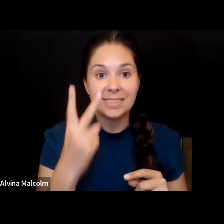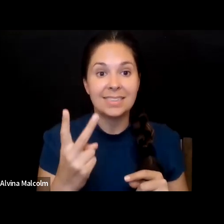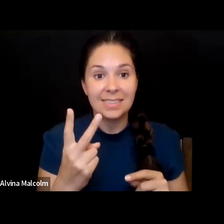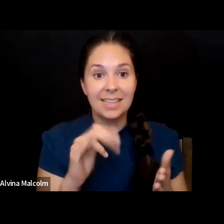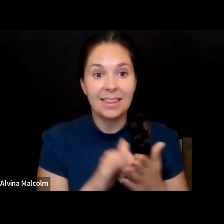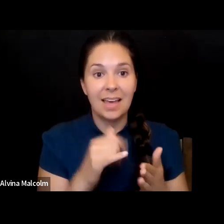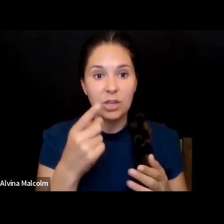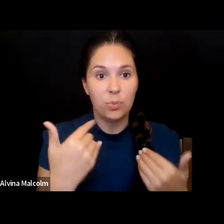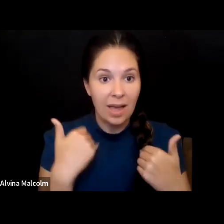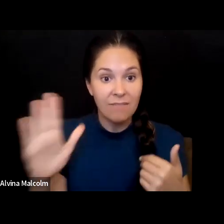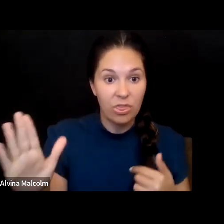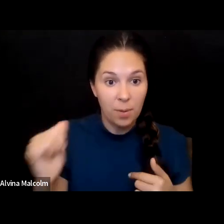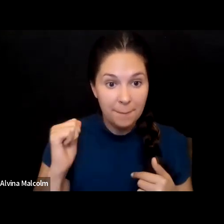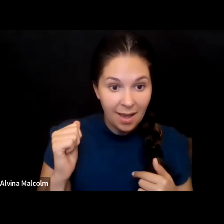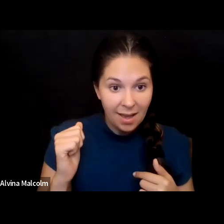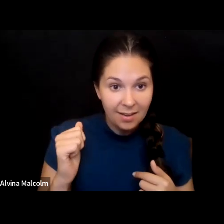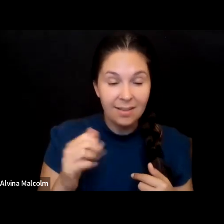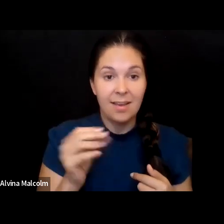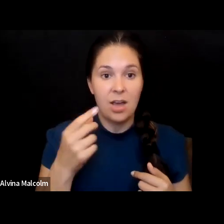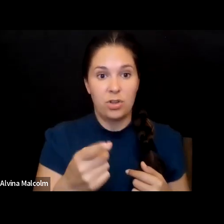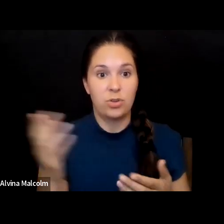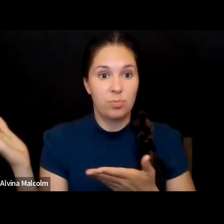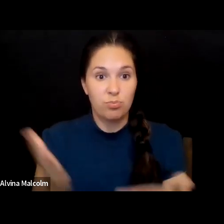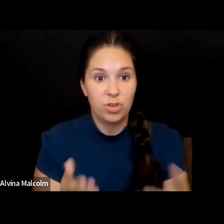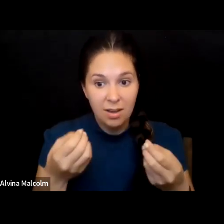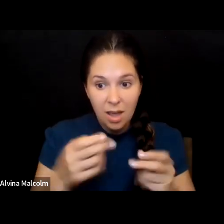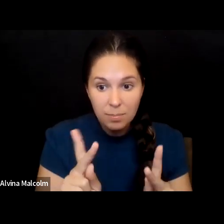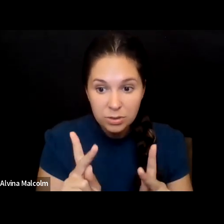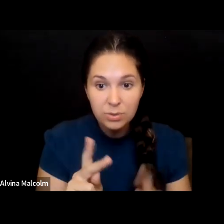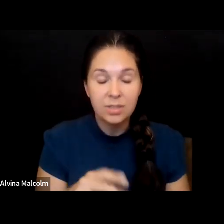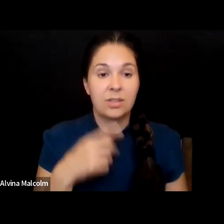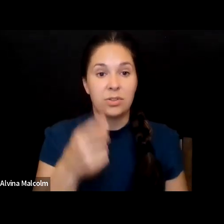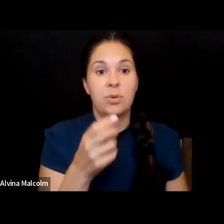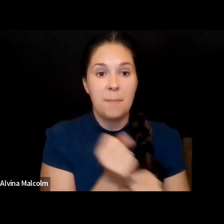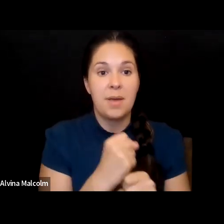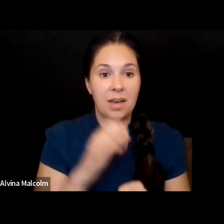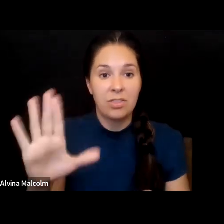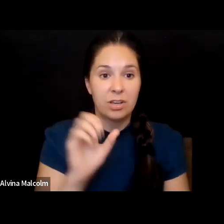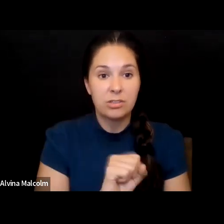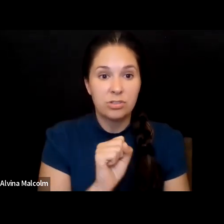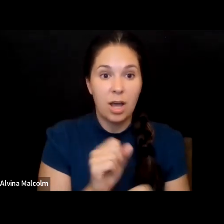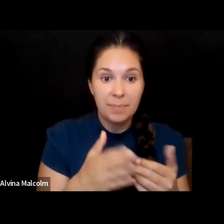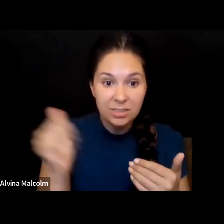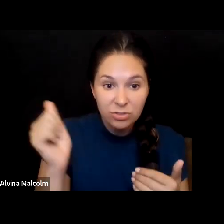this (indiscernible). I say "we". I mean our CILs. I'm not doing activity.